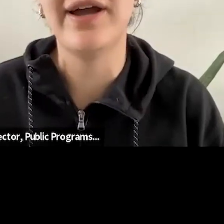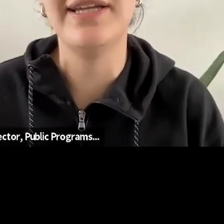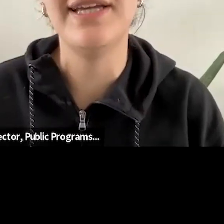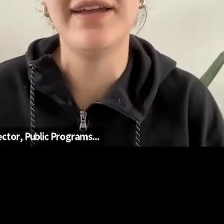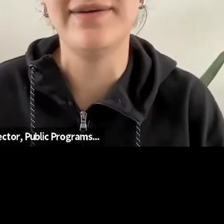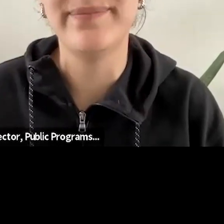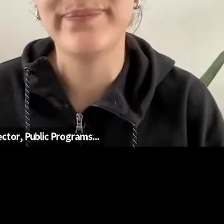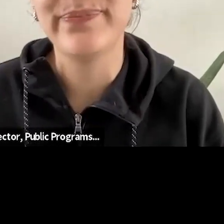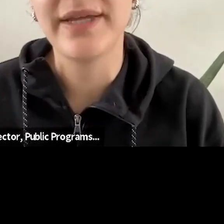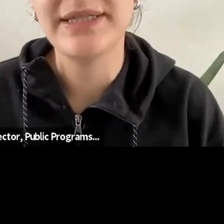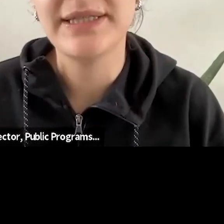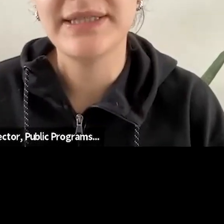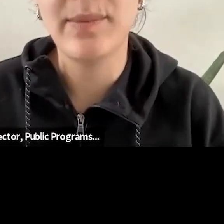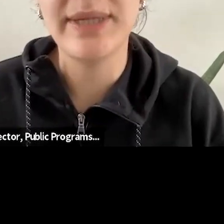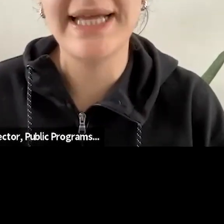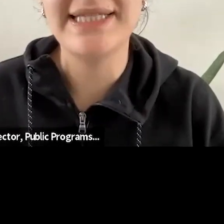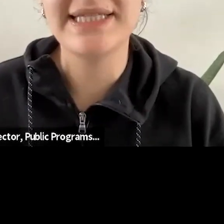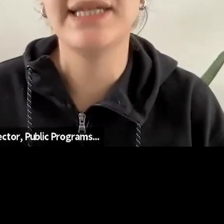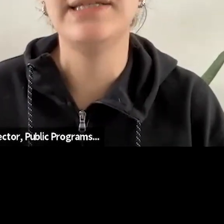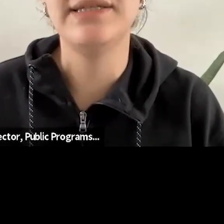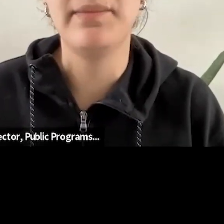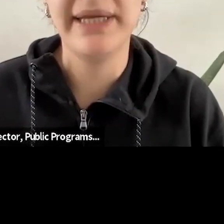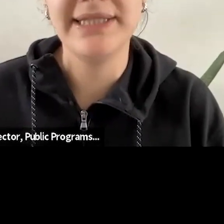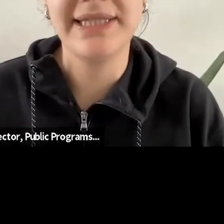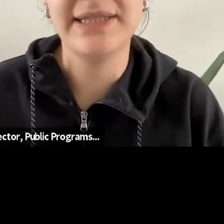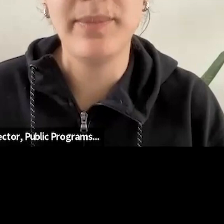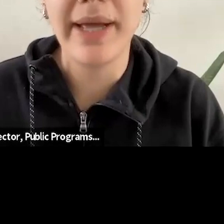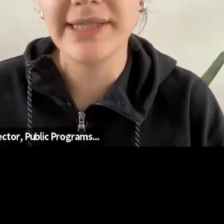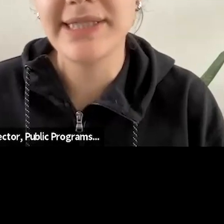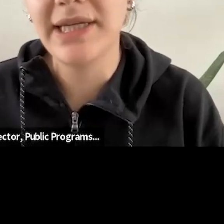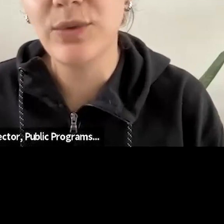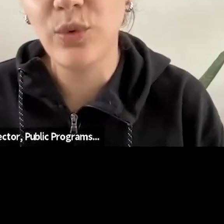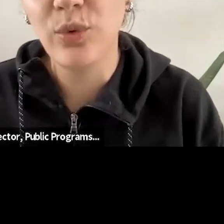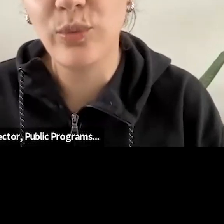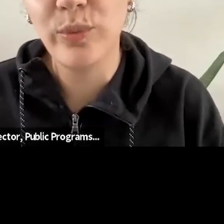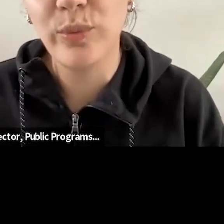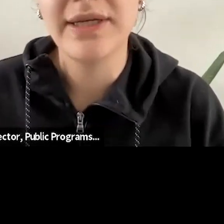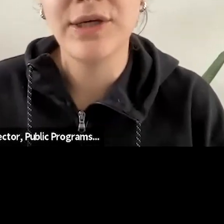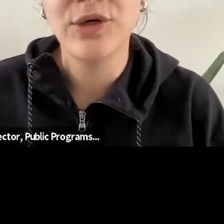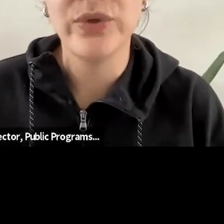here at IDA. I'm a light-skinned Mexican Palestinian woman